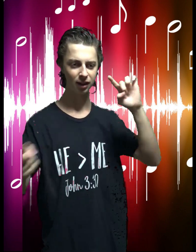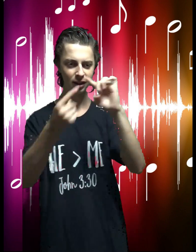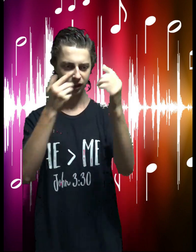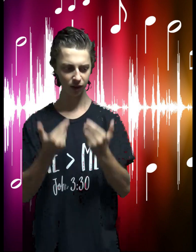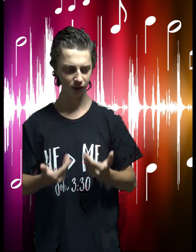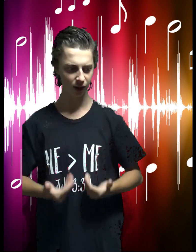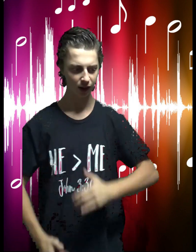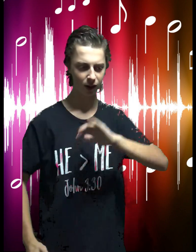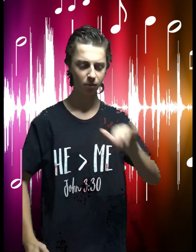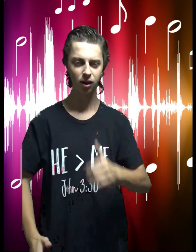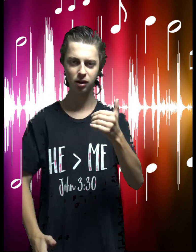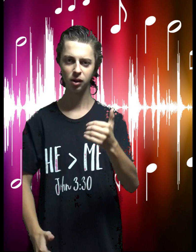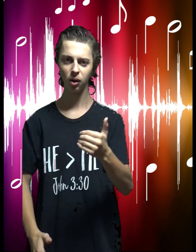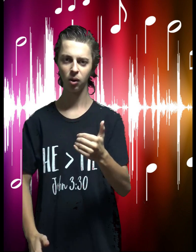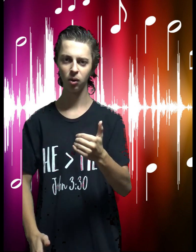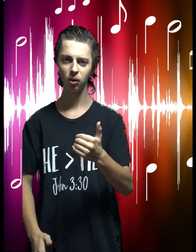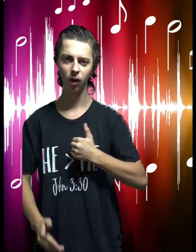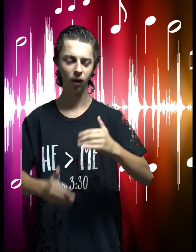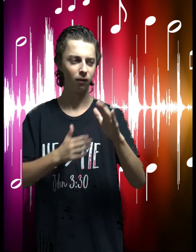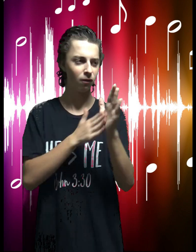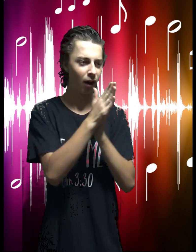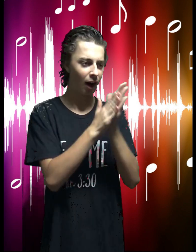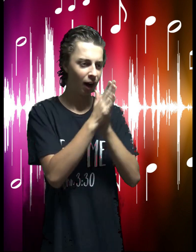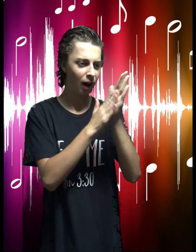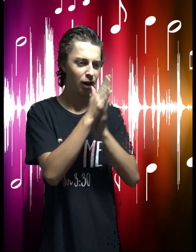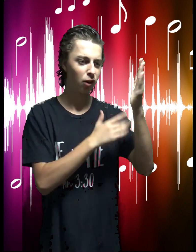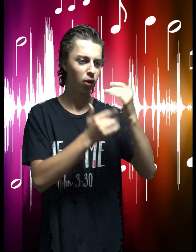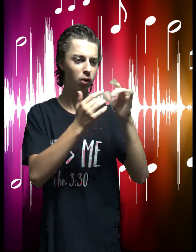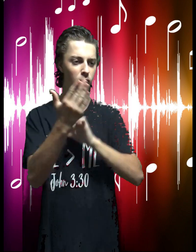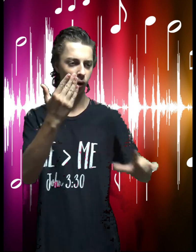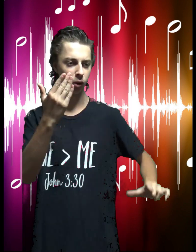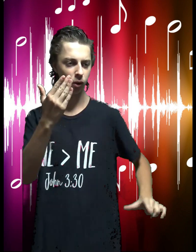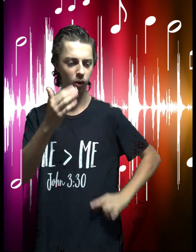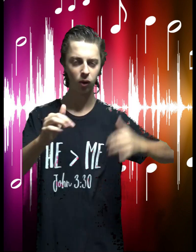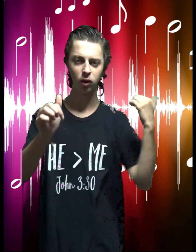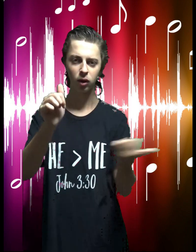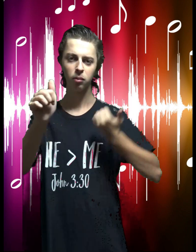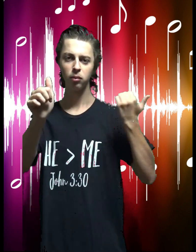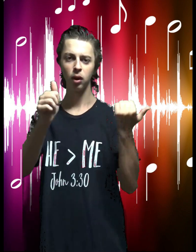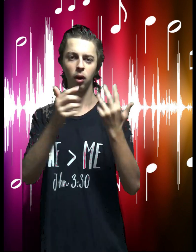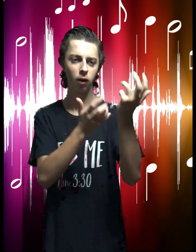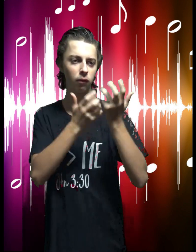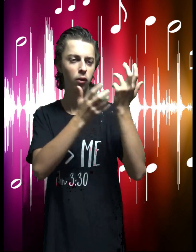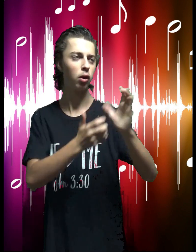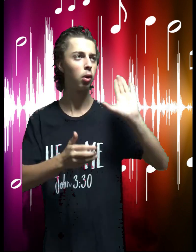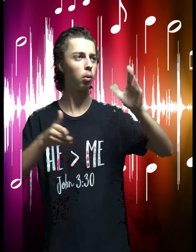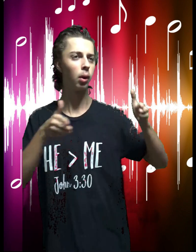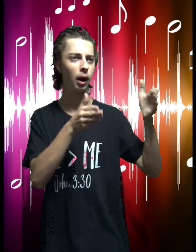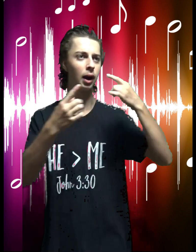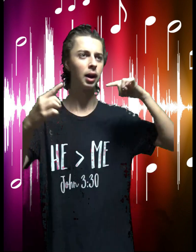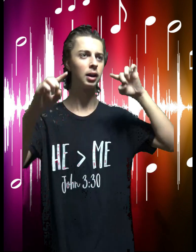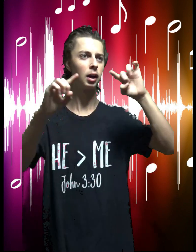Til' I am a soul on fire Lord, I'm longing for Your ways